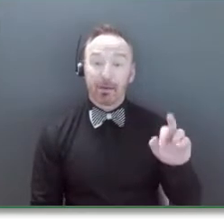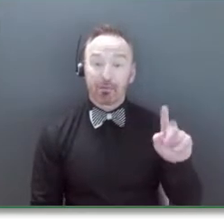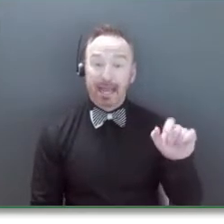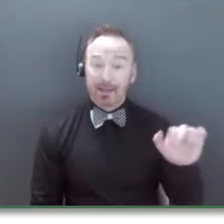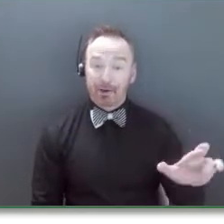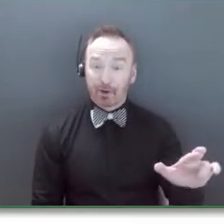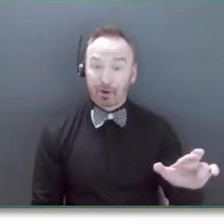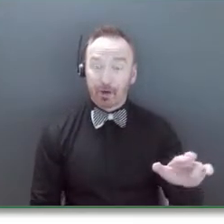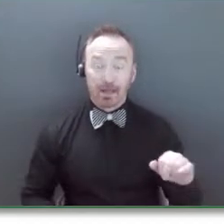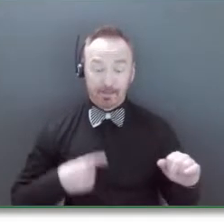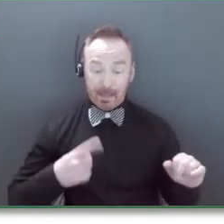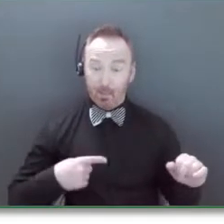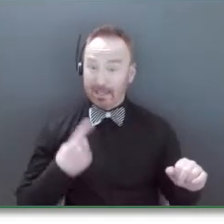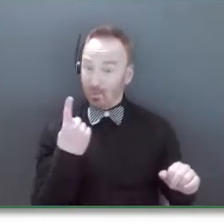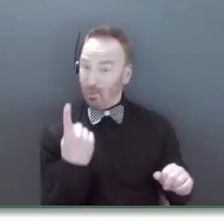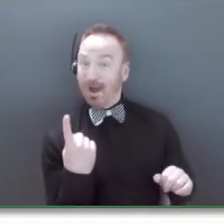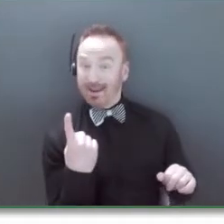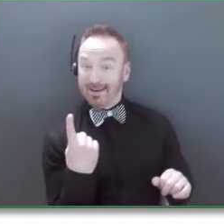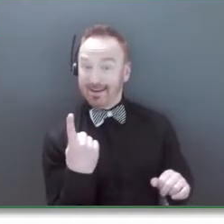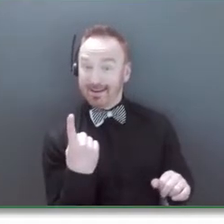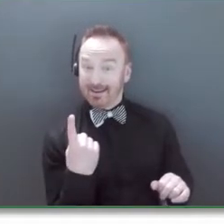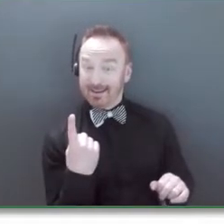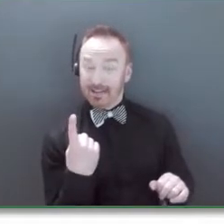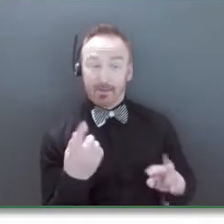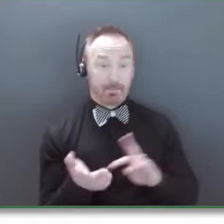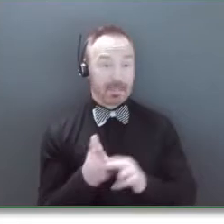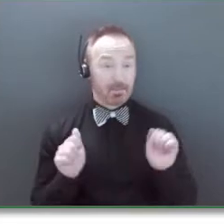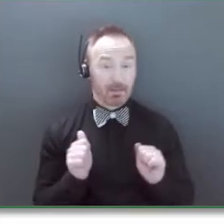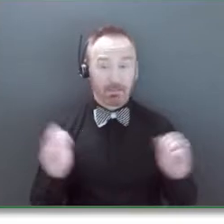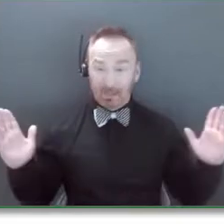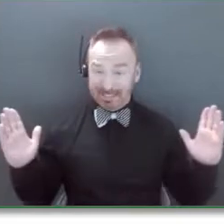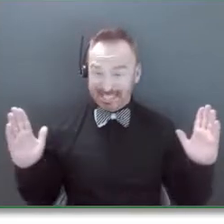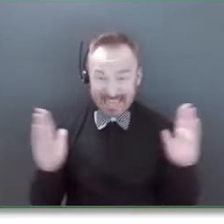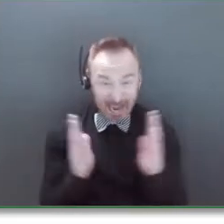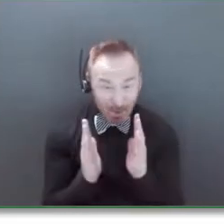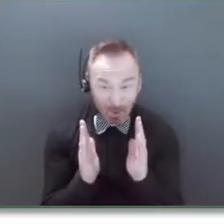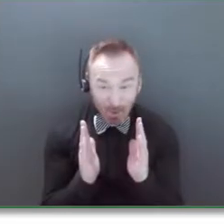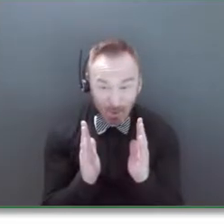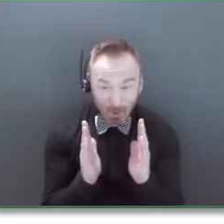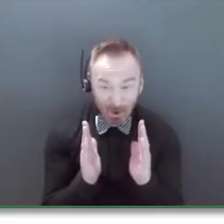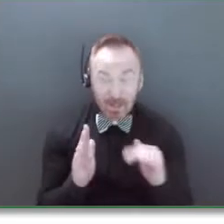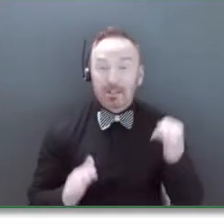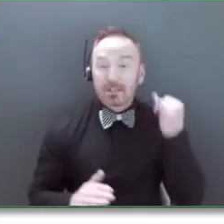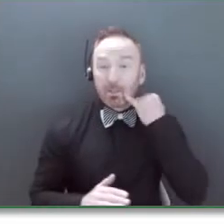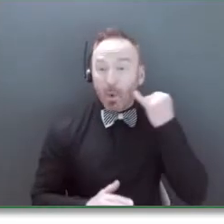it's narrow, got lots of rocks and roots, side slopes. In the photo you